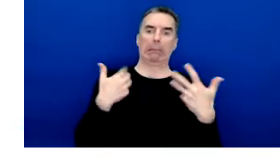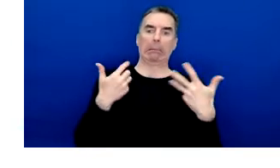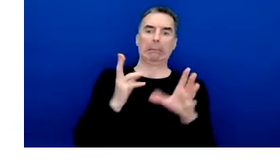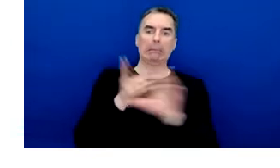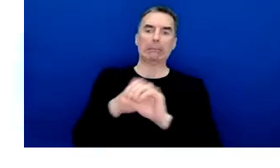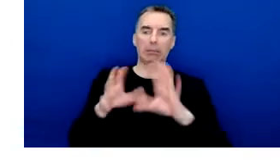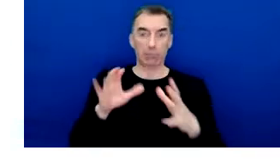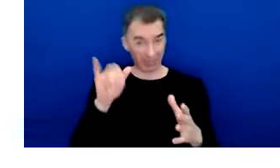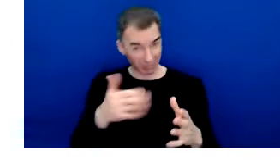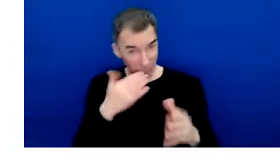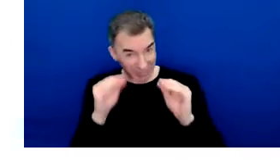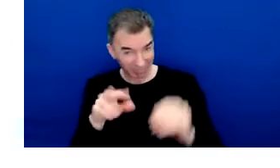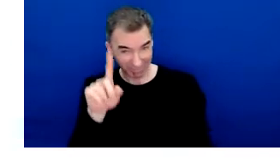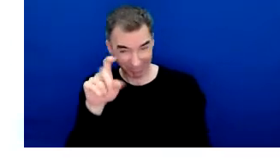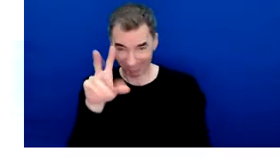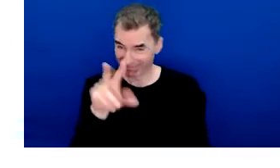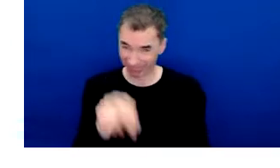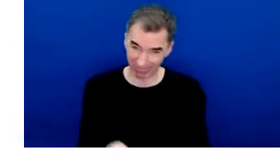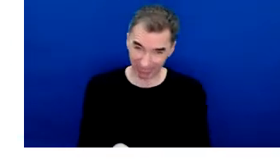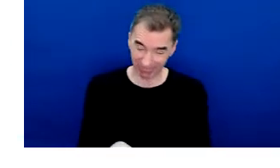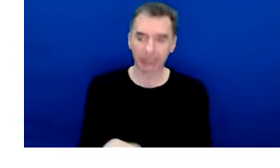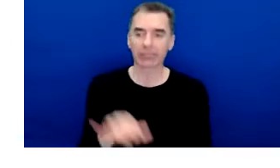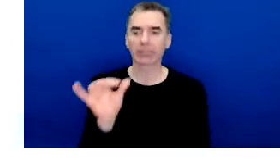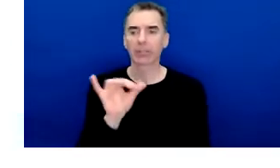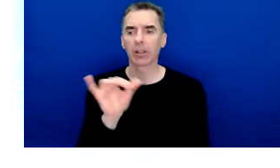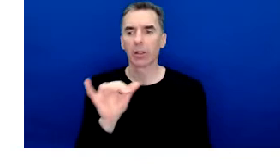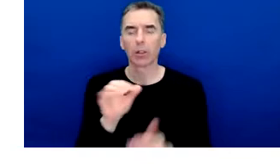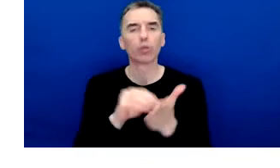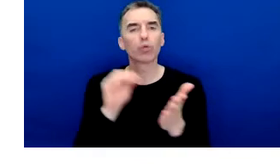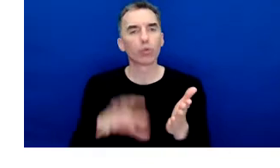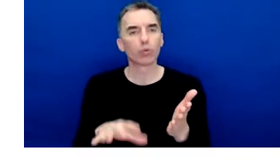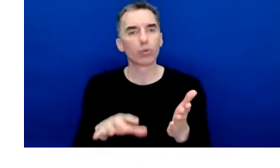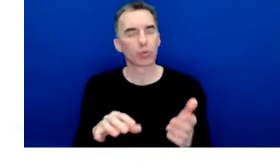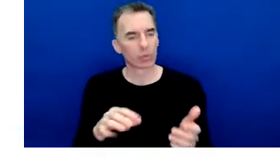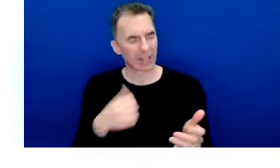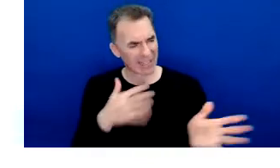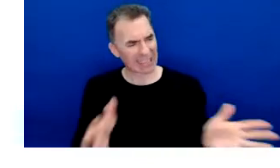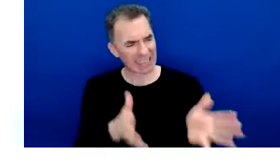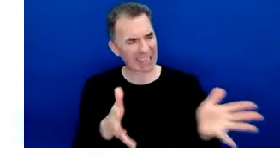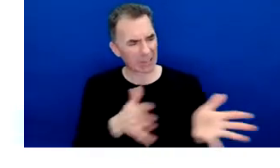We also agree that students need to be successful in their academic goals, and we need to do everything we can to help them do that.